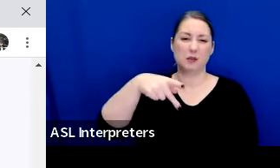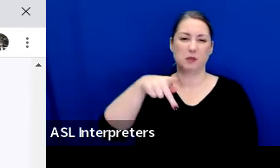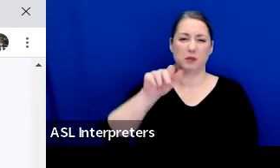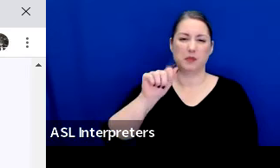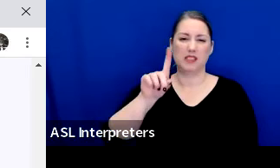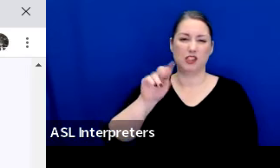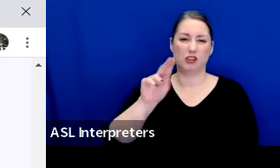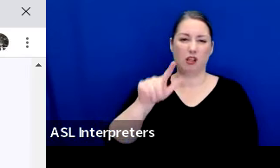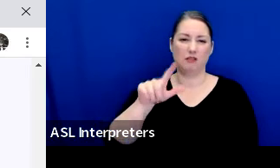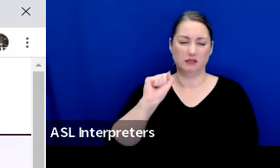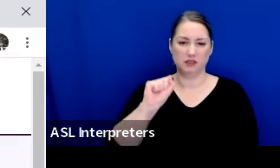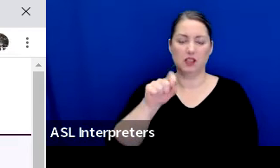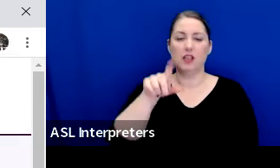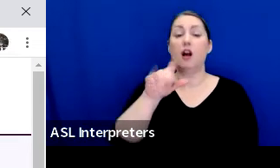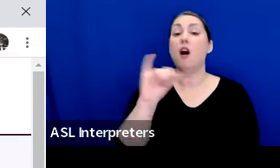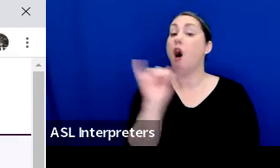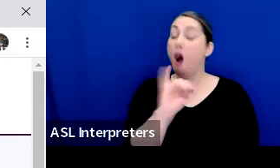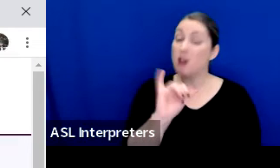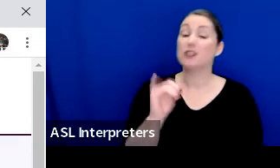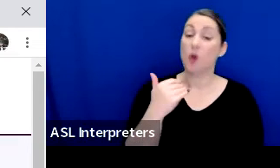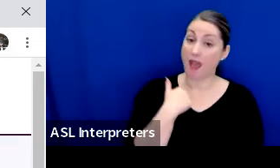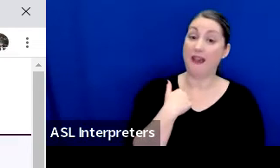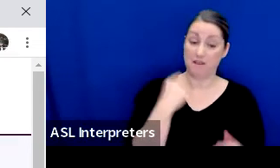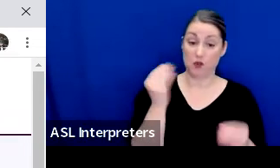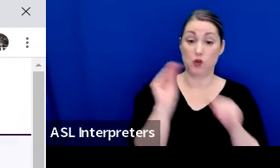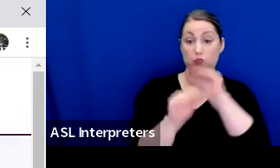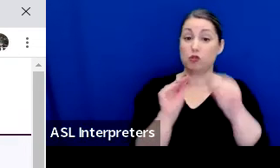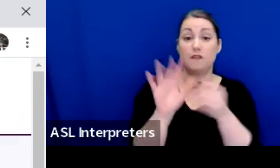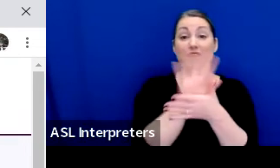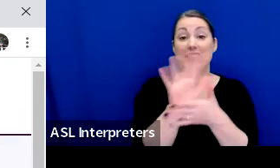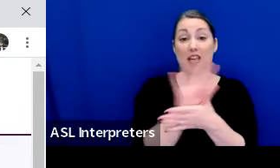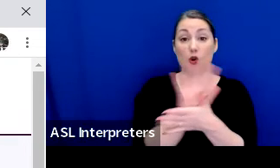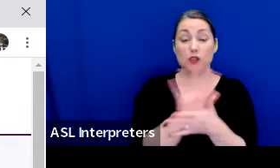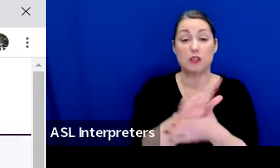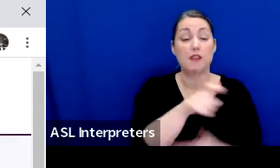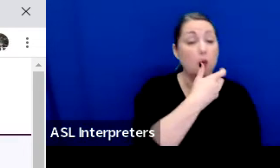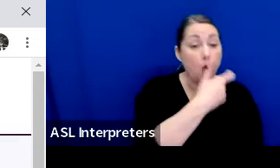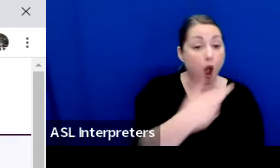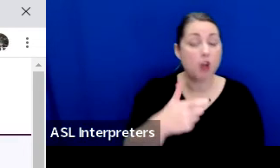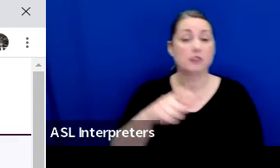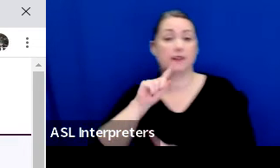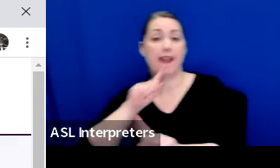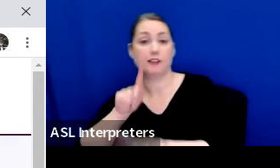There's also video assignments, so you can have them watch a video and then they have to answer a couple questions about the video.